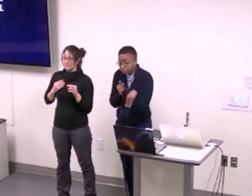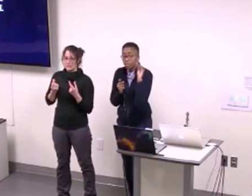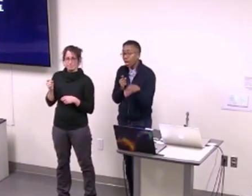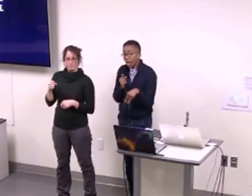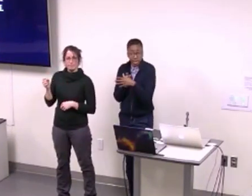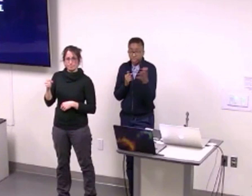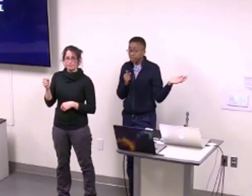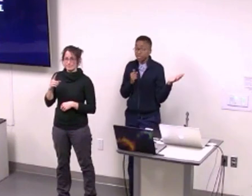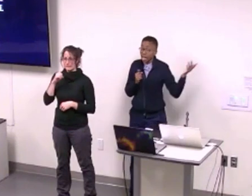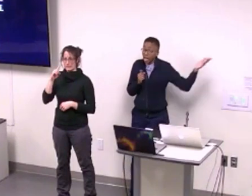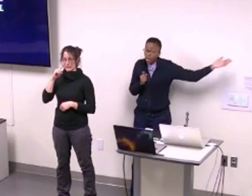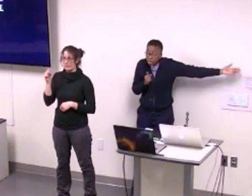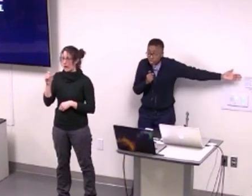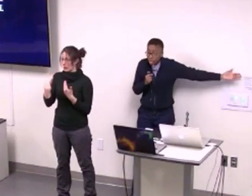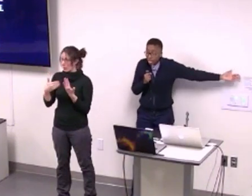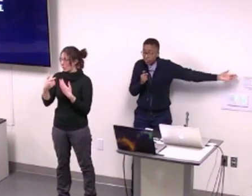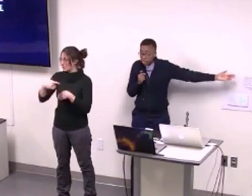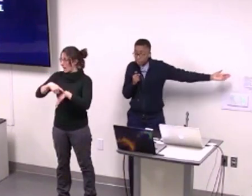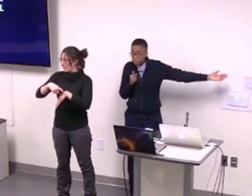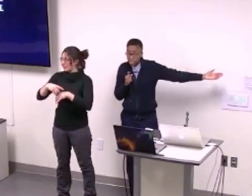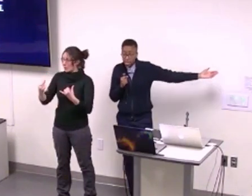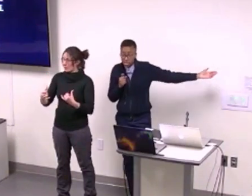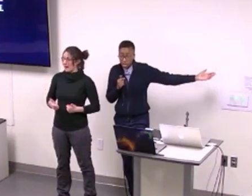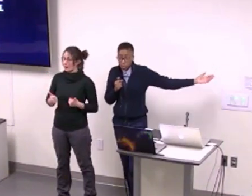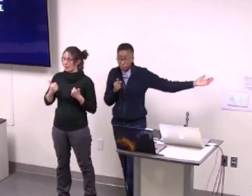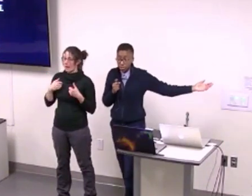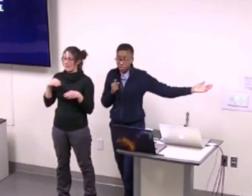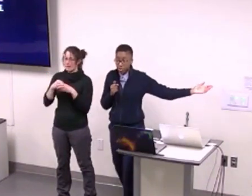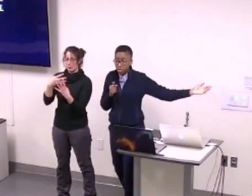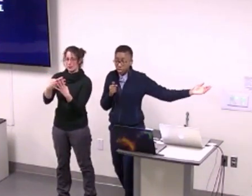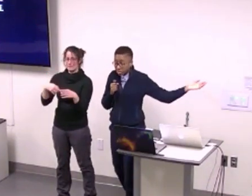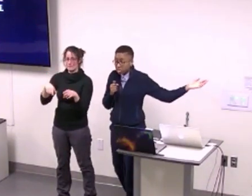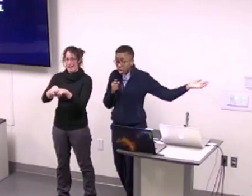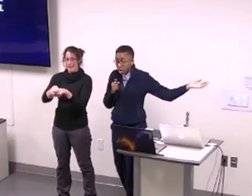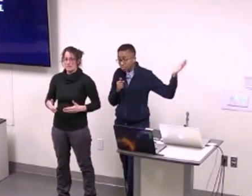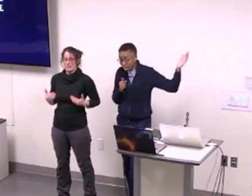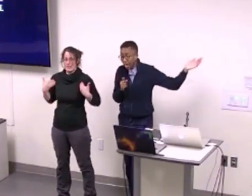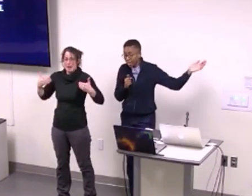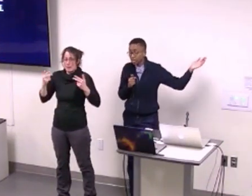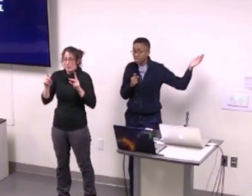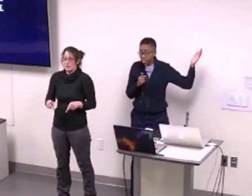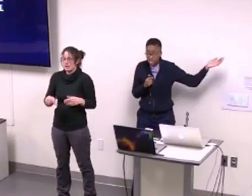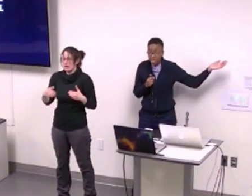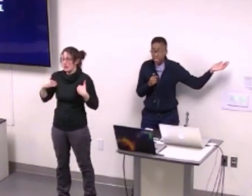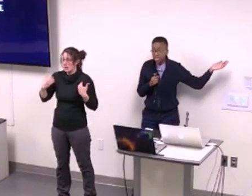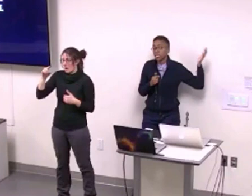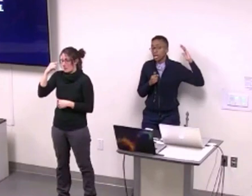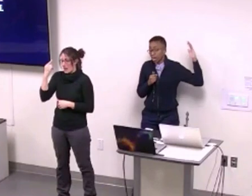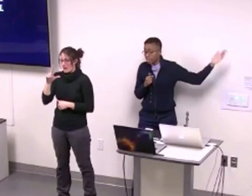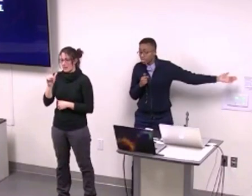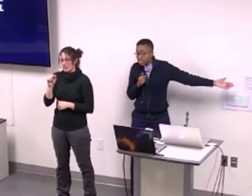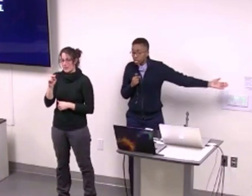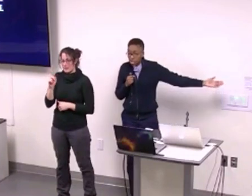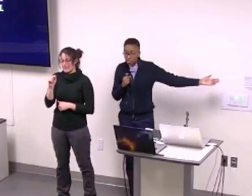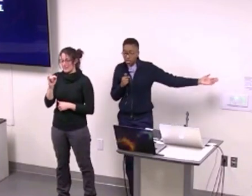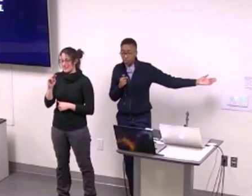And is now life in prison as a young person. He's young, black, , and is incarcerated for life